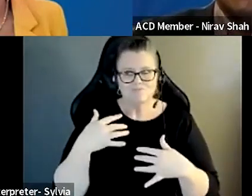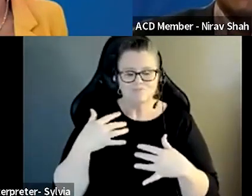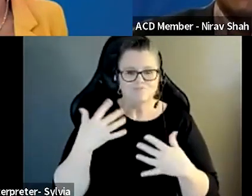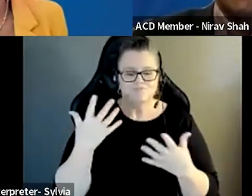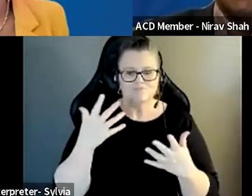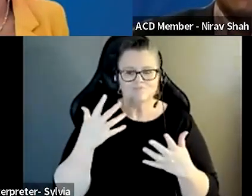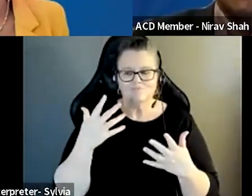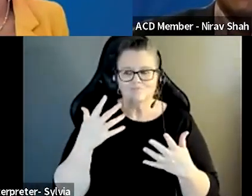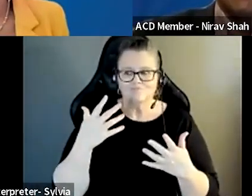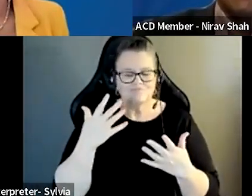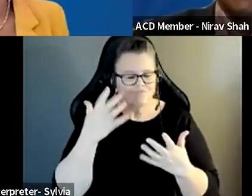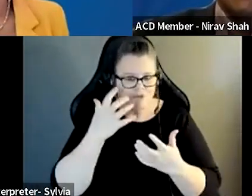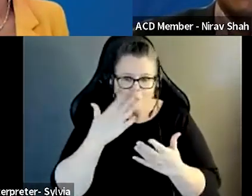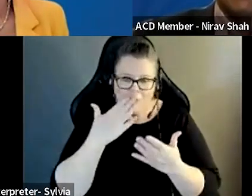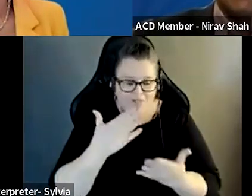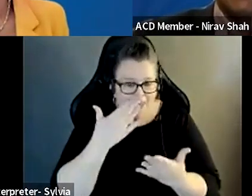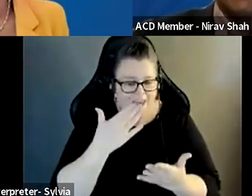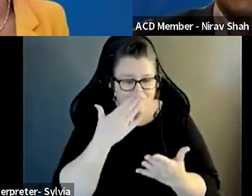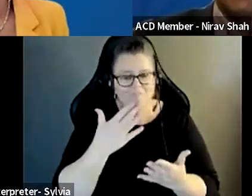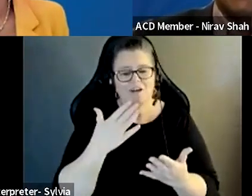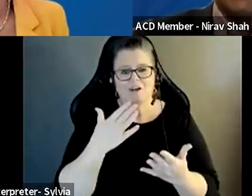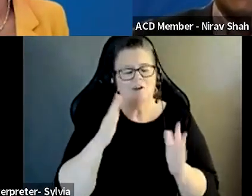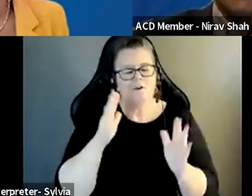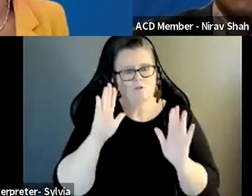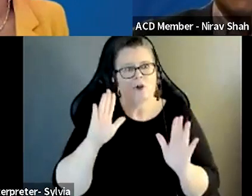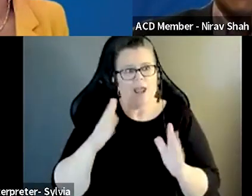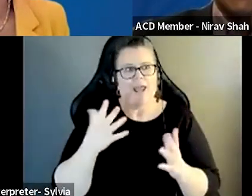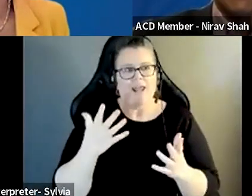And you just give a great benefit and luxury to us